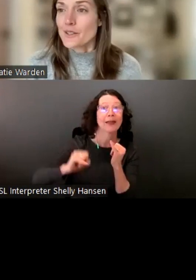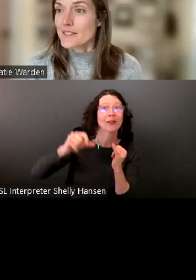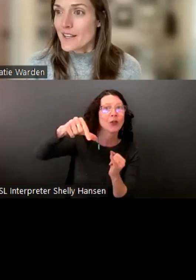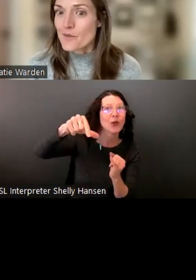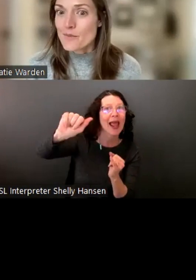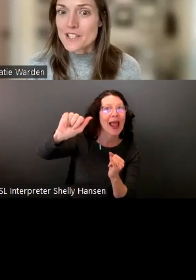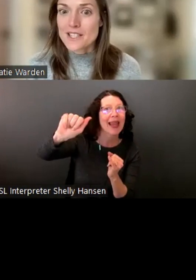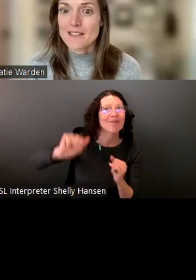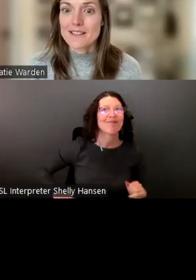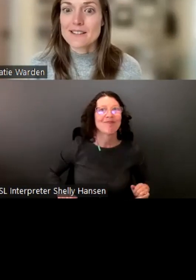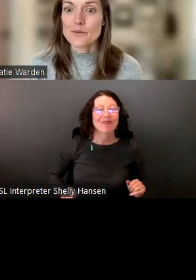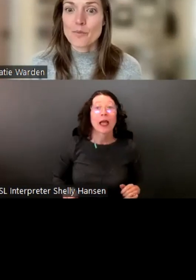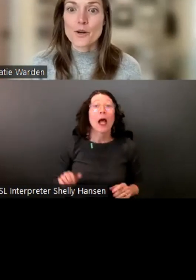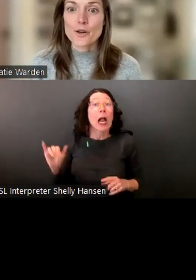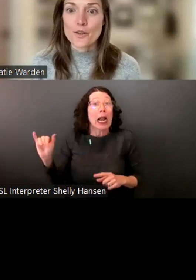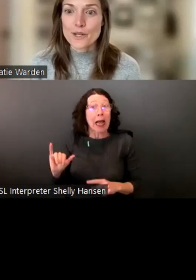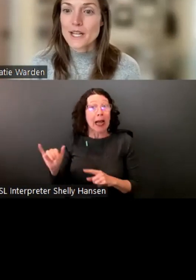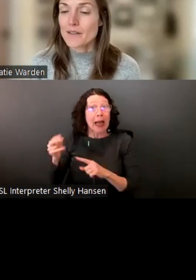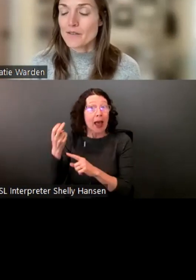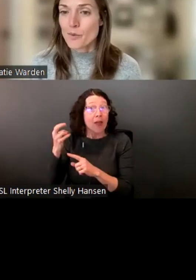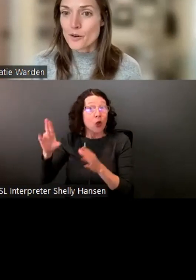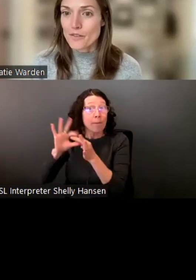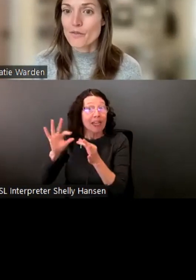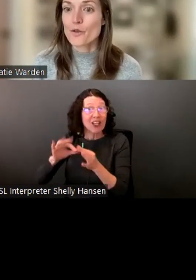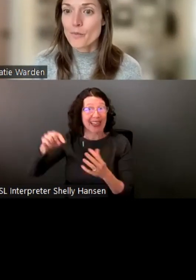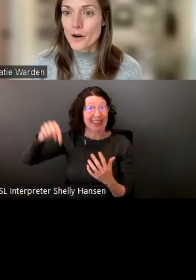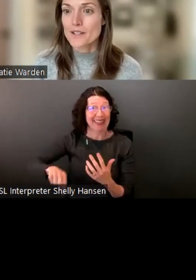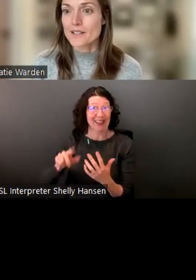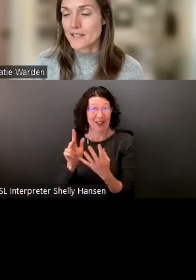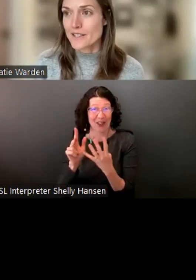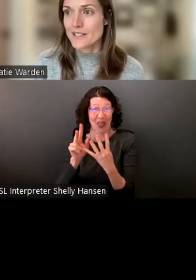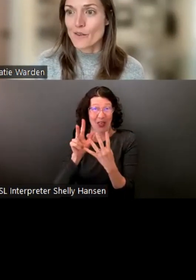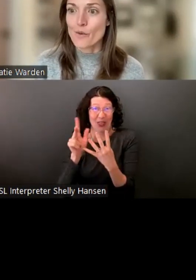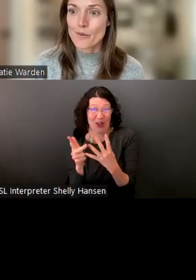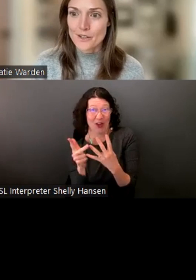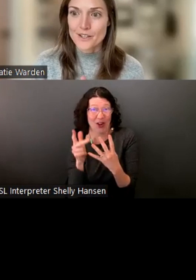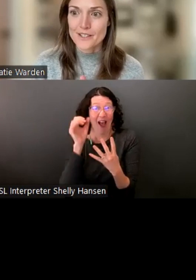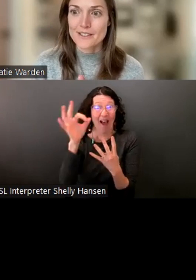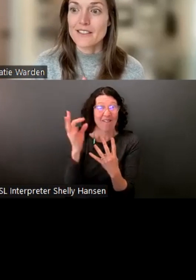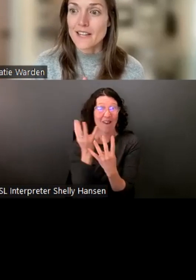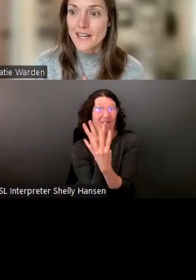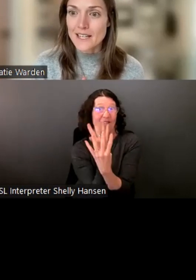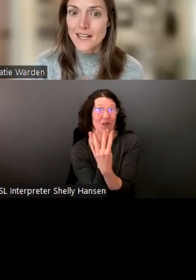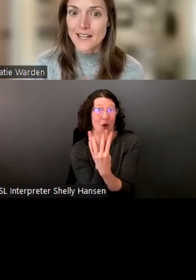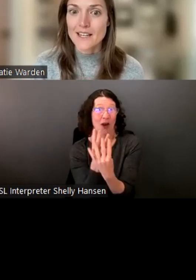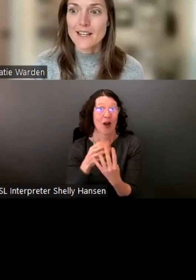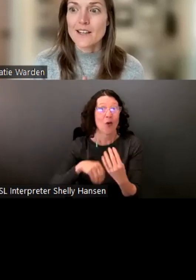So as Heather mentioned, this is part three of a part four-part series of webinars on the ADA